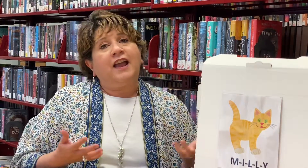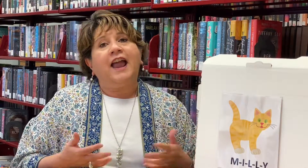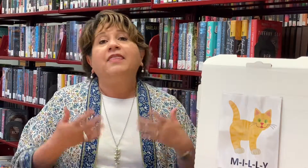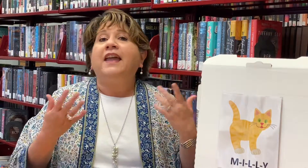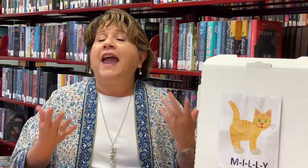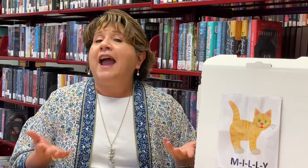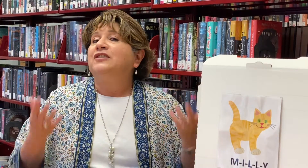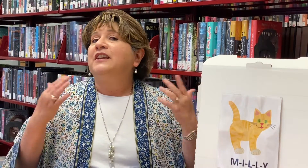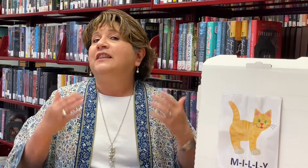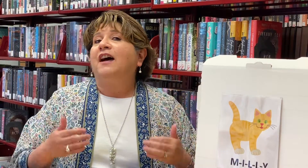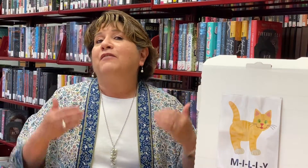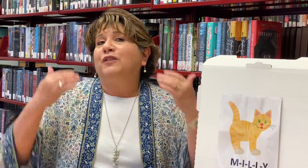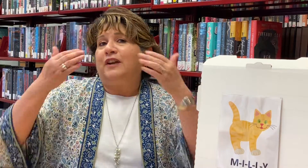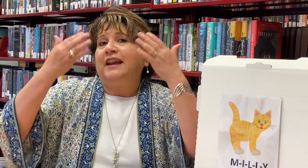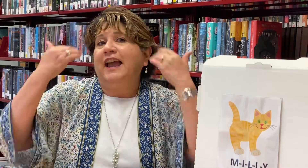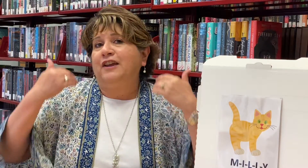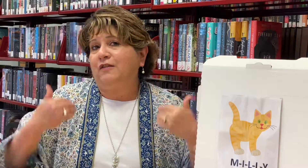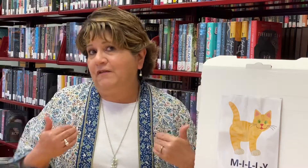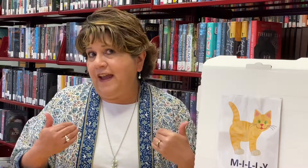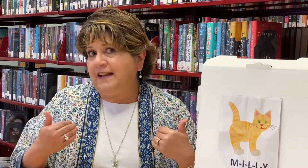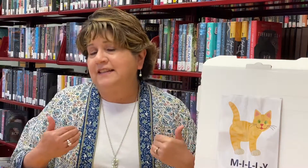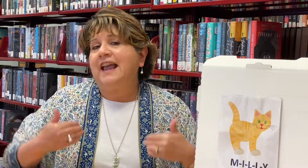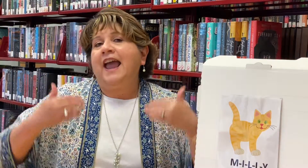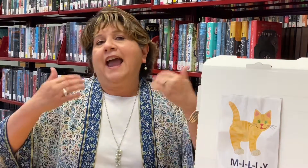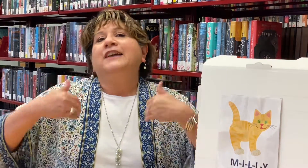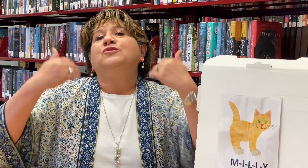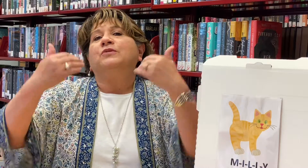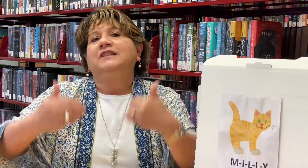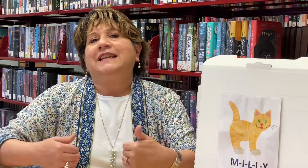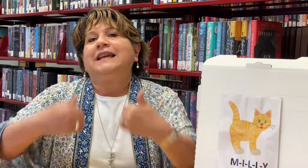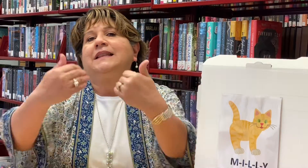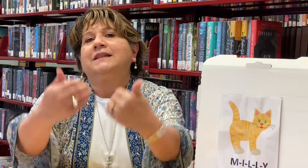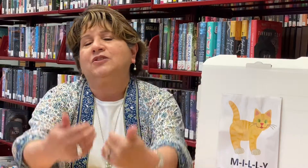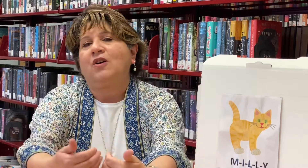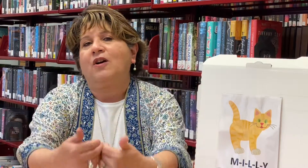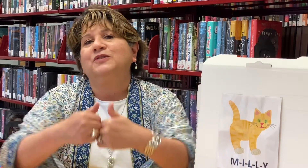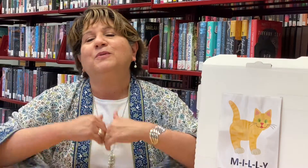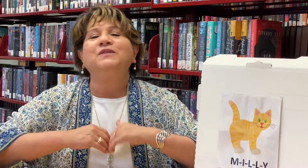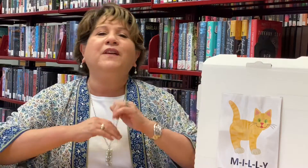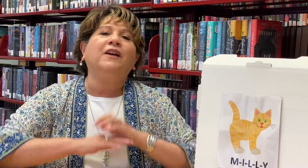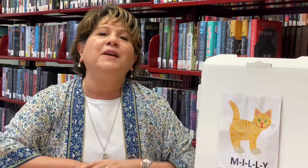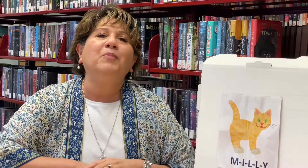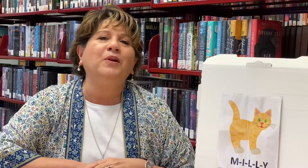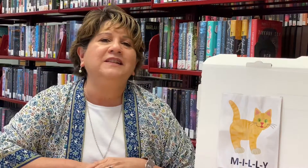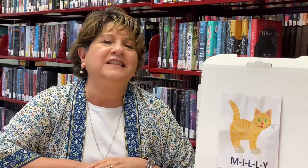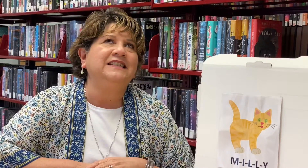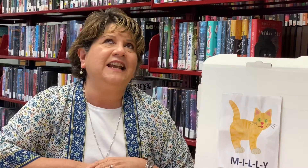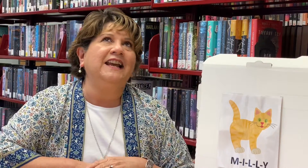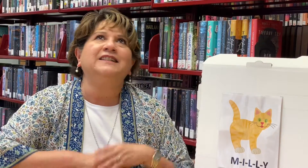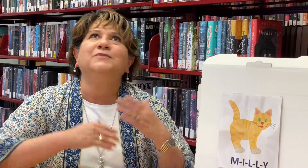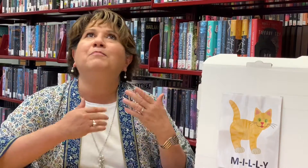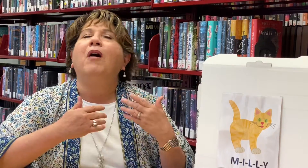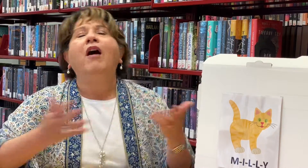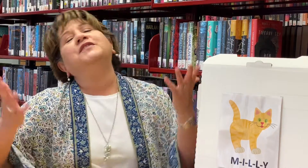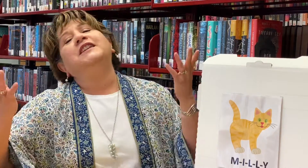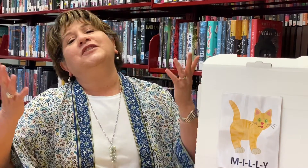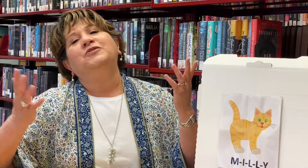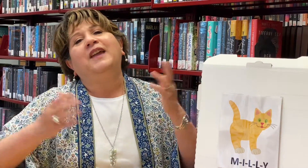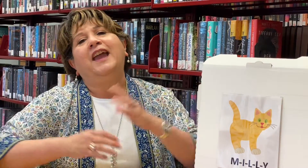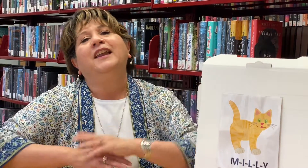and they actually love looking at your face as you're singing the song, so it's very important to sing as often as you can